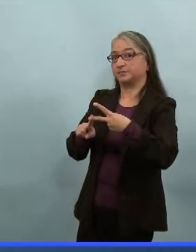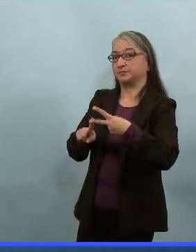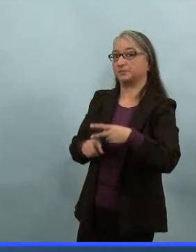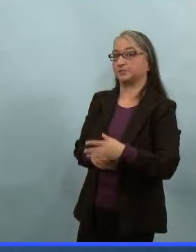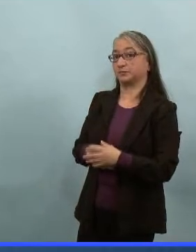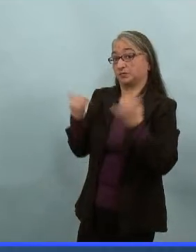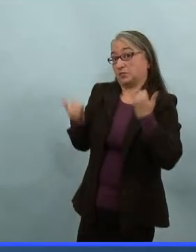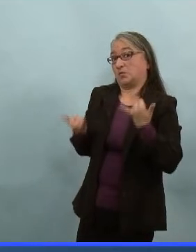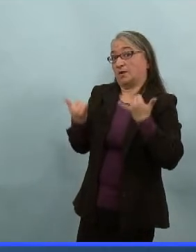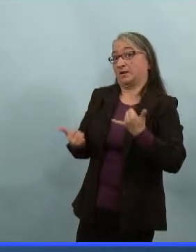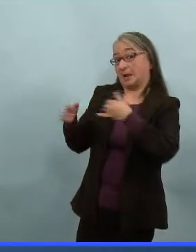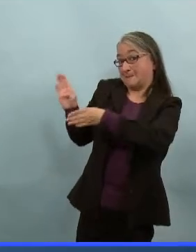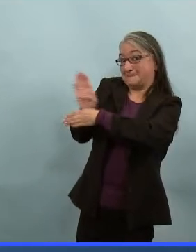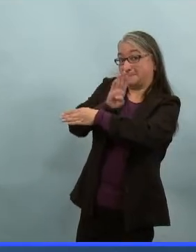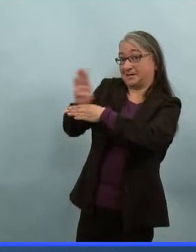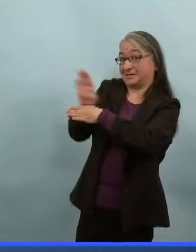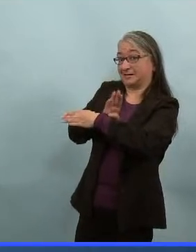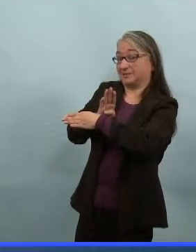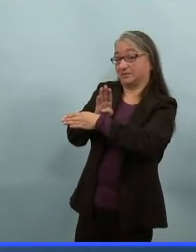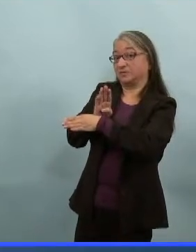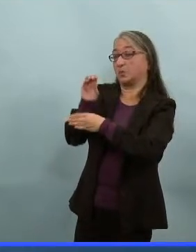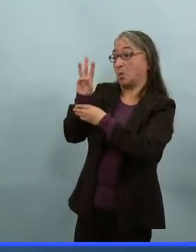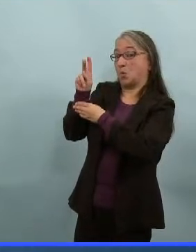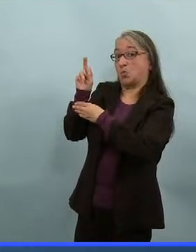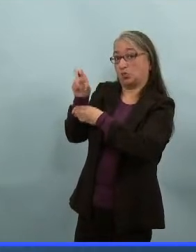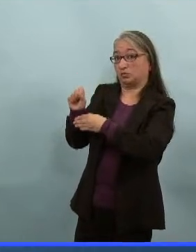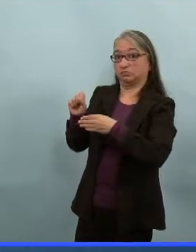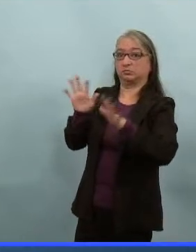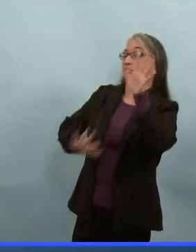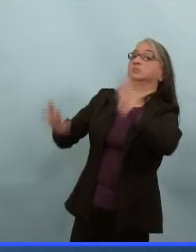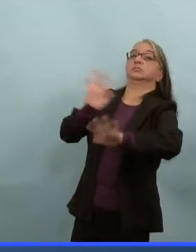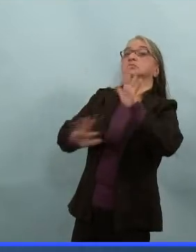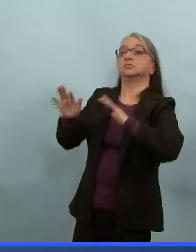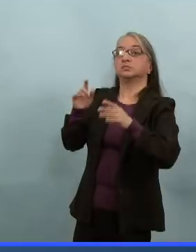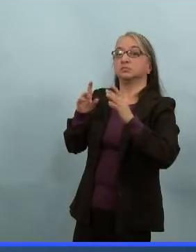of feeling some somewhat in limbo as they're seeing what's happening with changes to schools